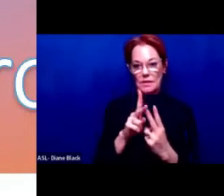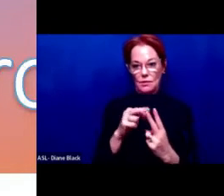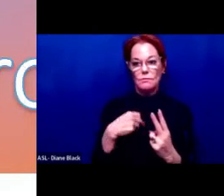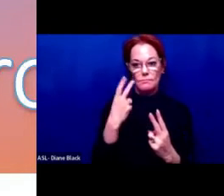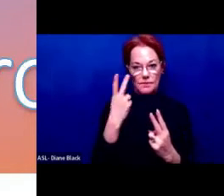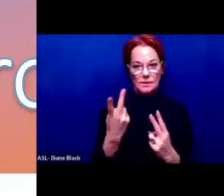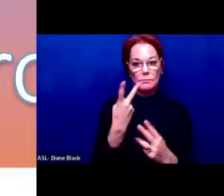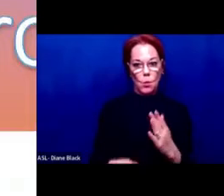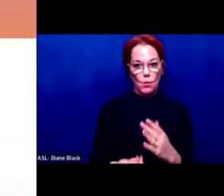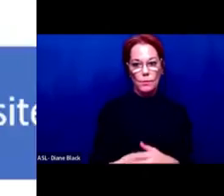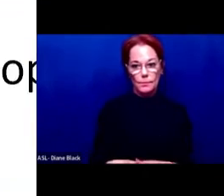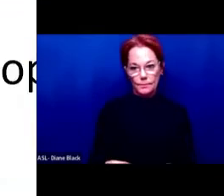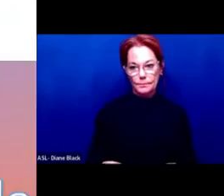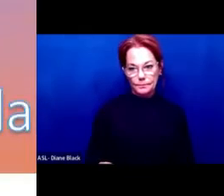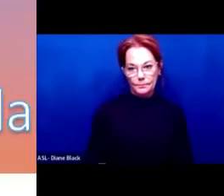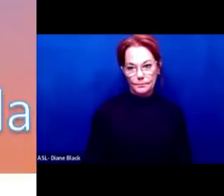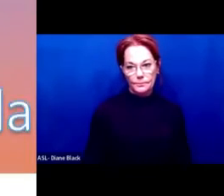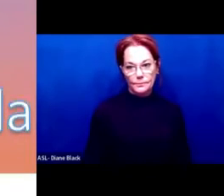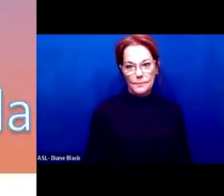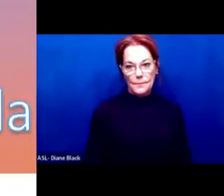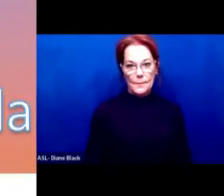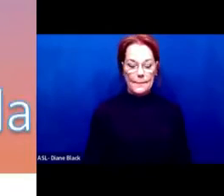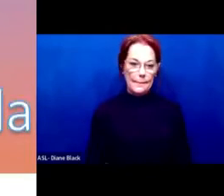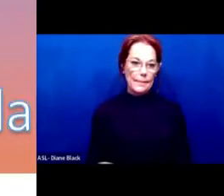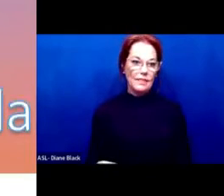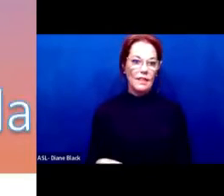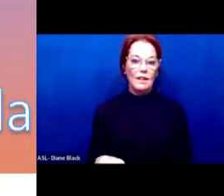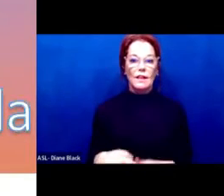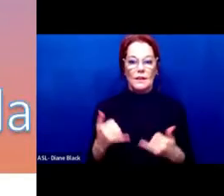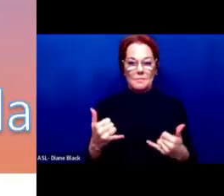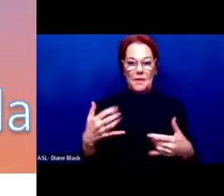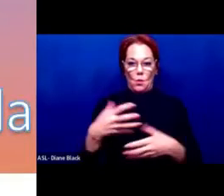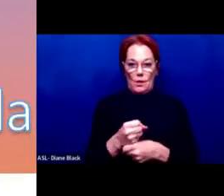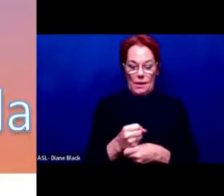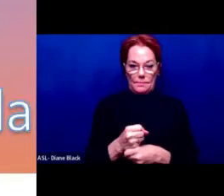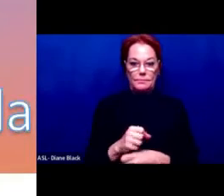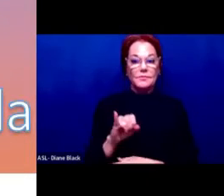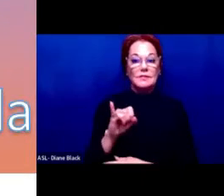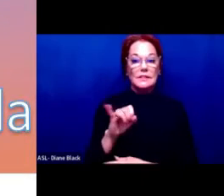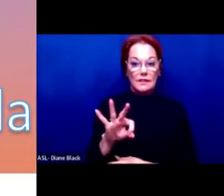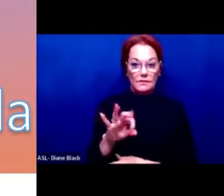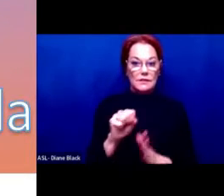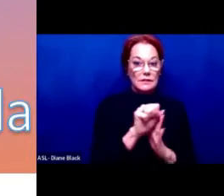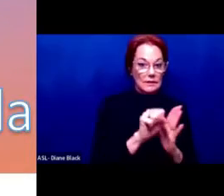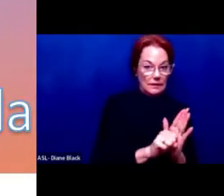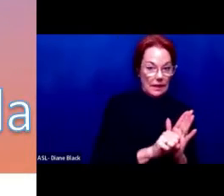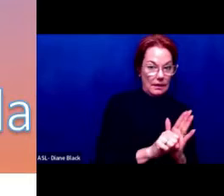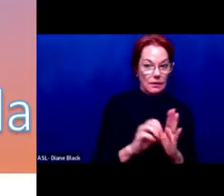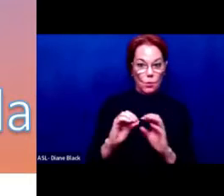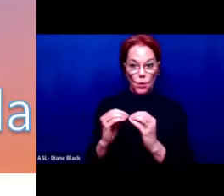All right. So just to kind of recap, if your state or your organization is performing any of these